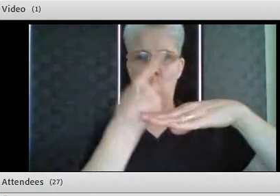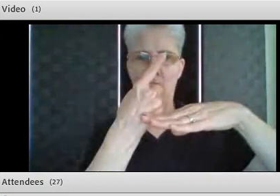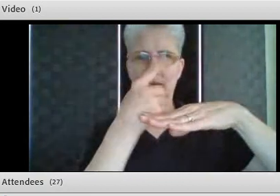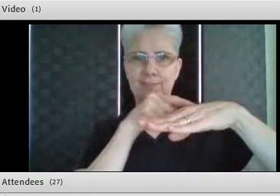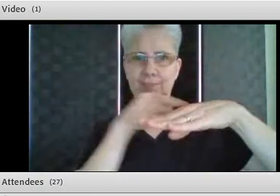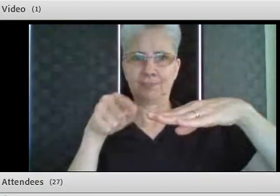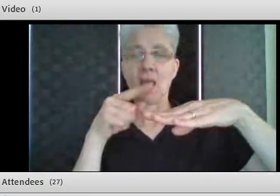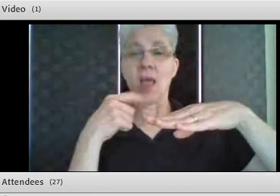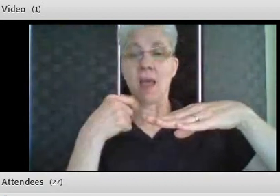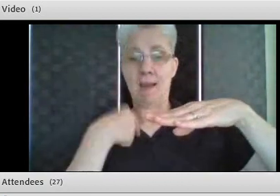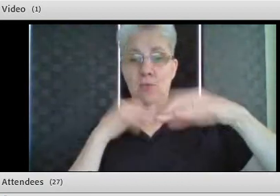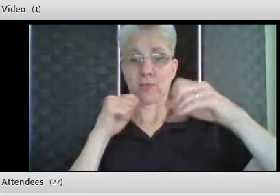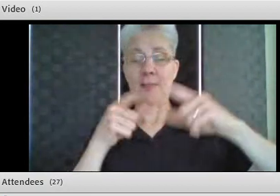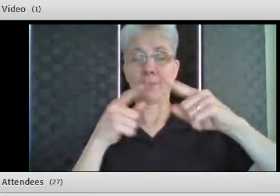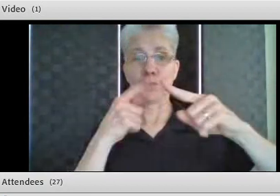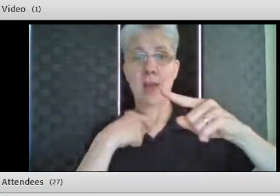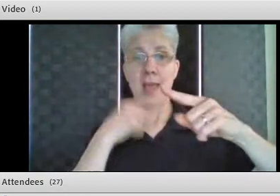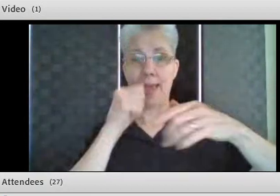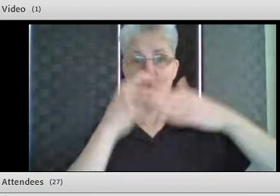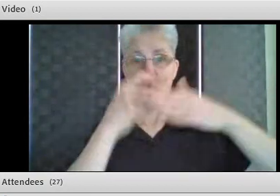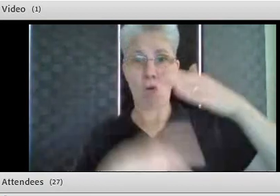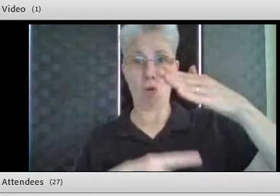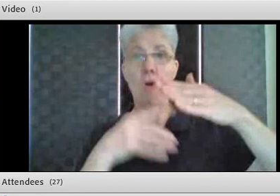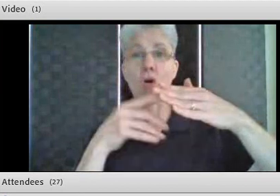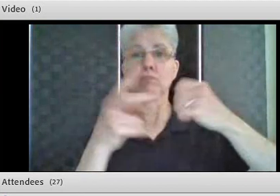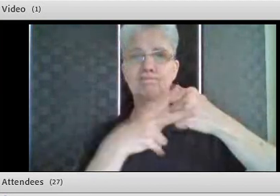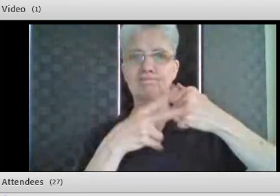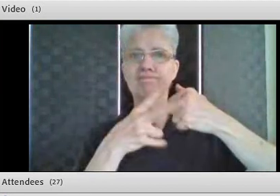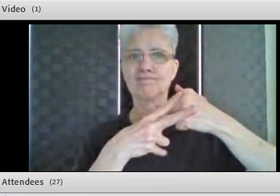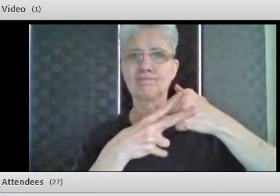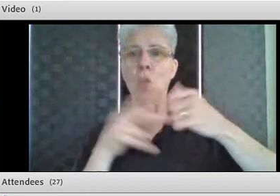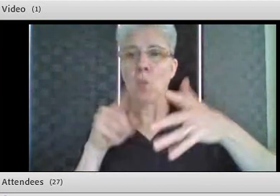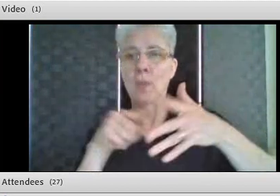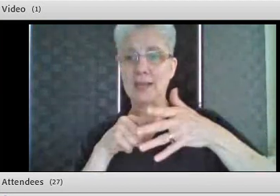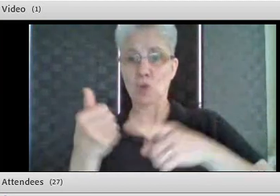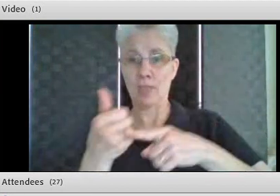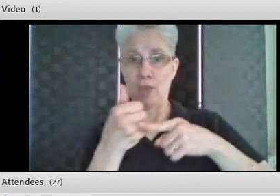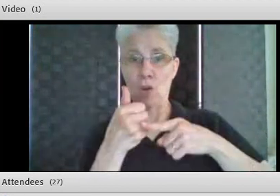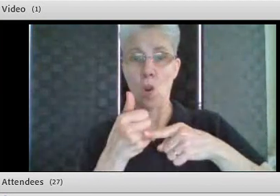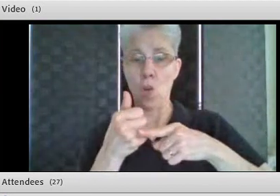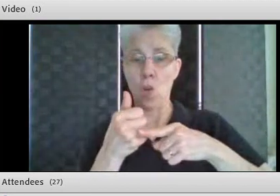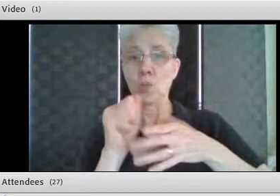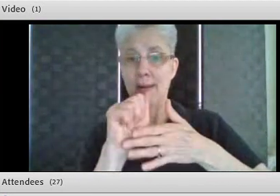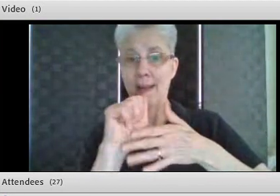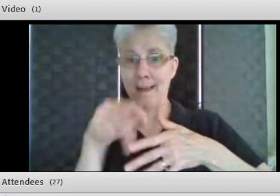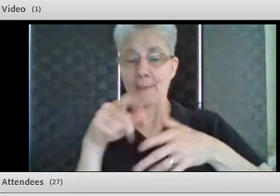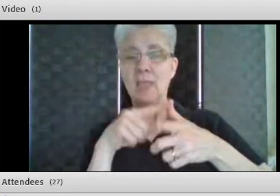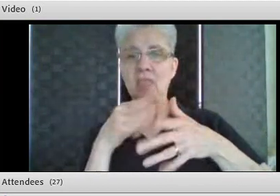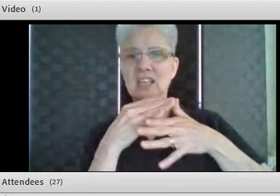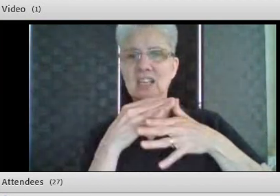and then we created student accounts under that for Soundtrap where I was able to --